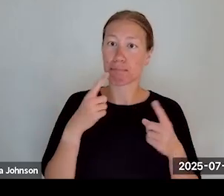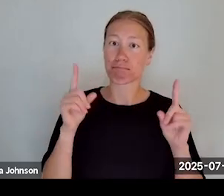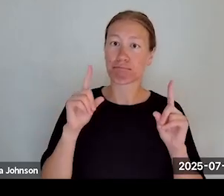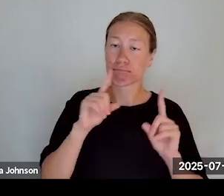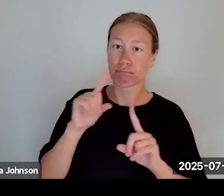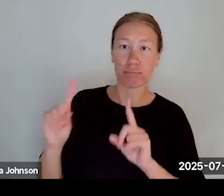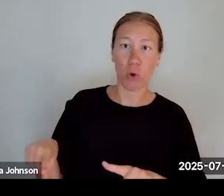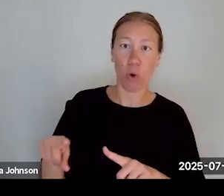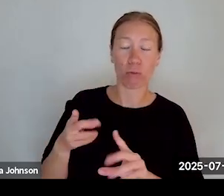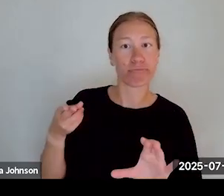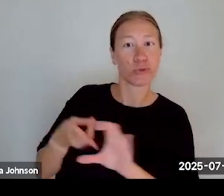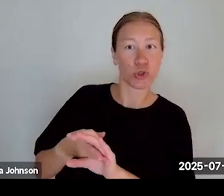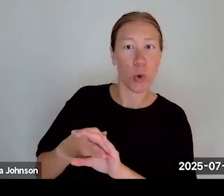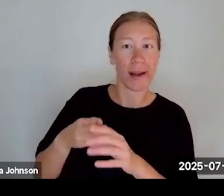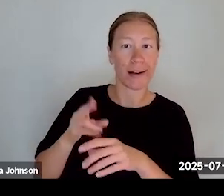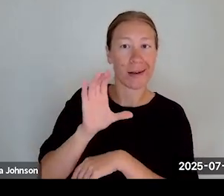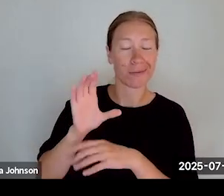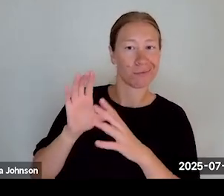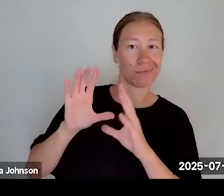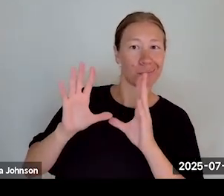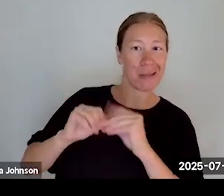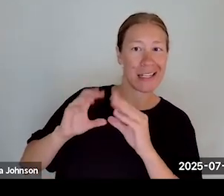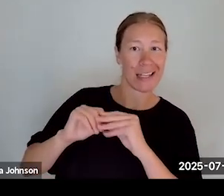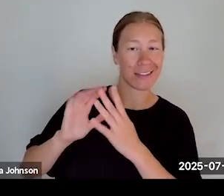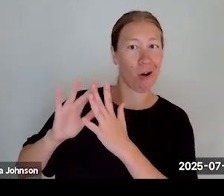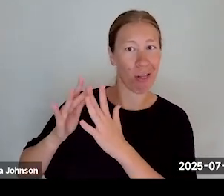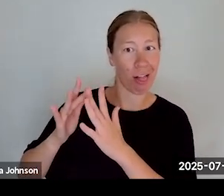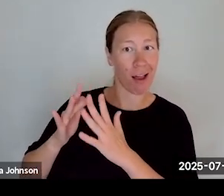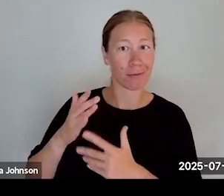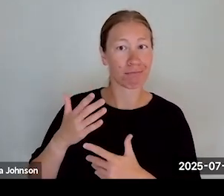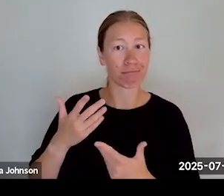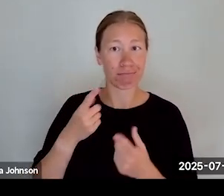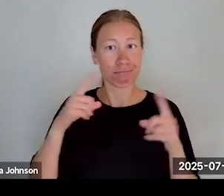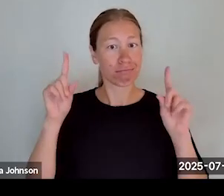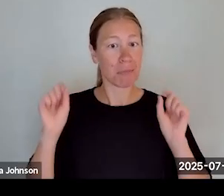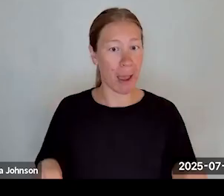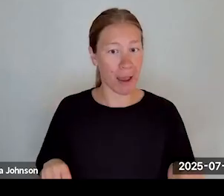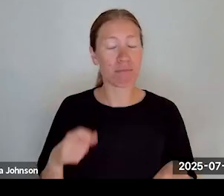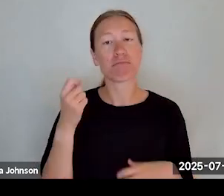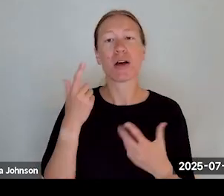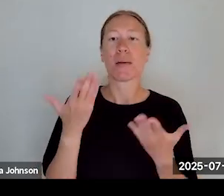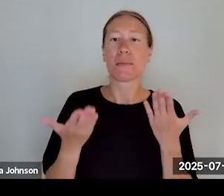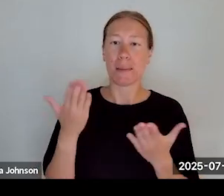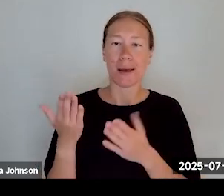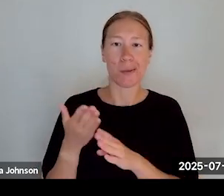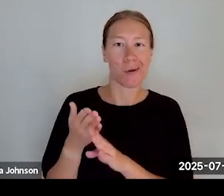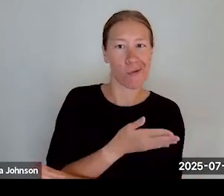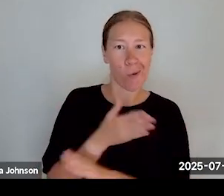or even having advanced access to agendas or outlines when attending meetings, events, or conferences.